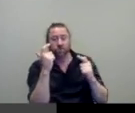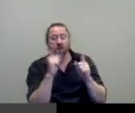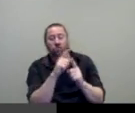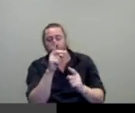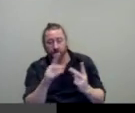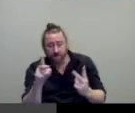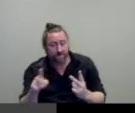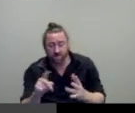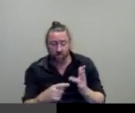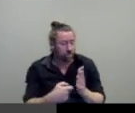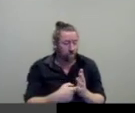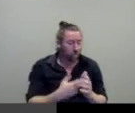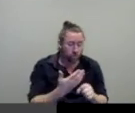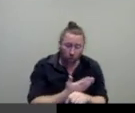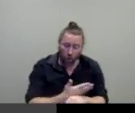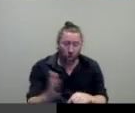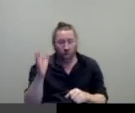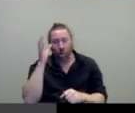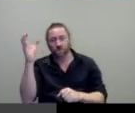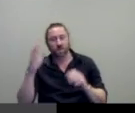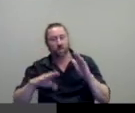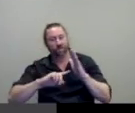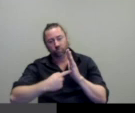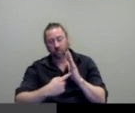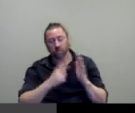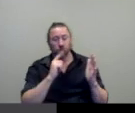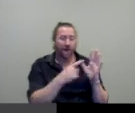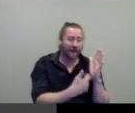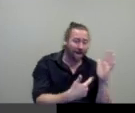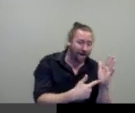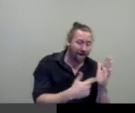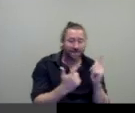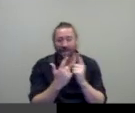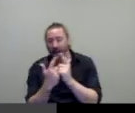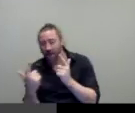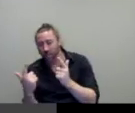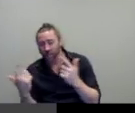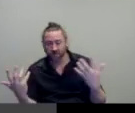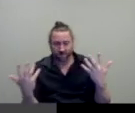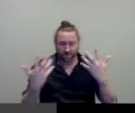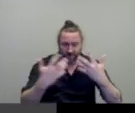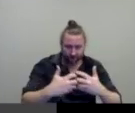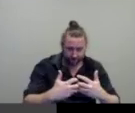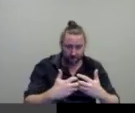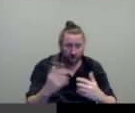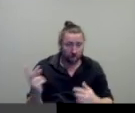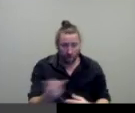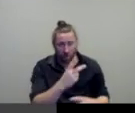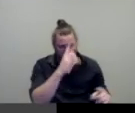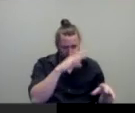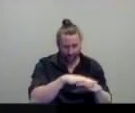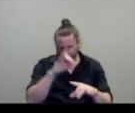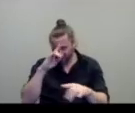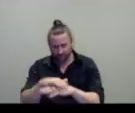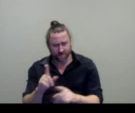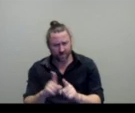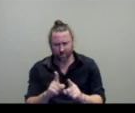that art and language work hand in hand and both are equally confusing